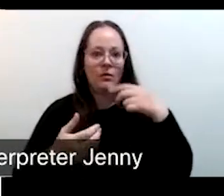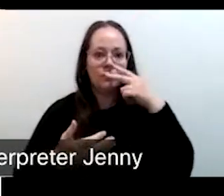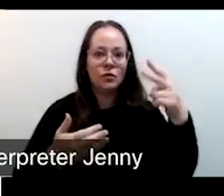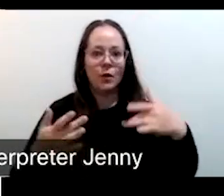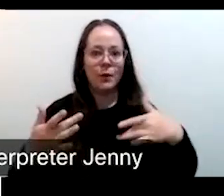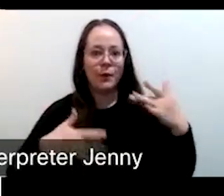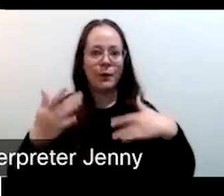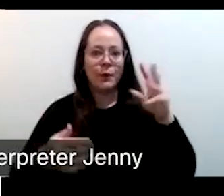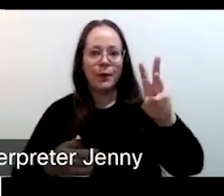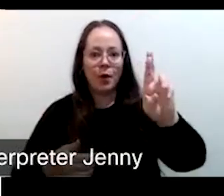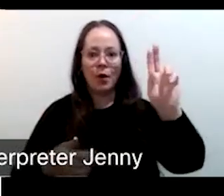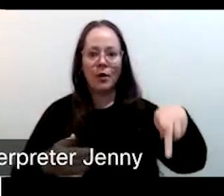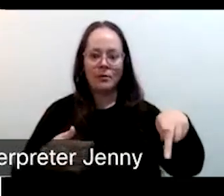avenue into federal employment.